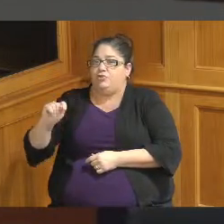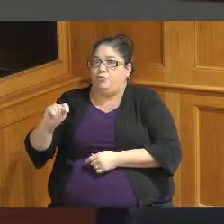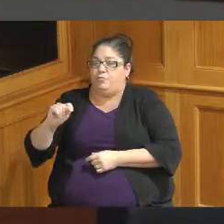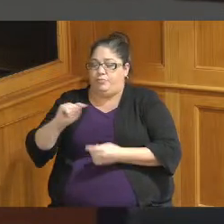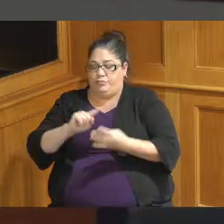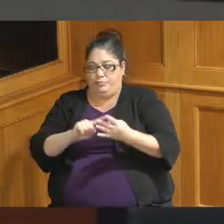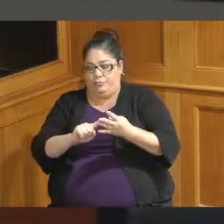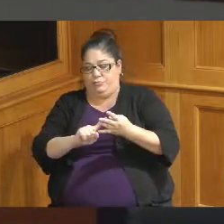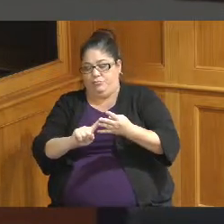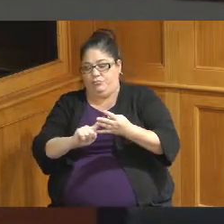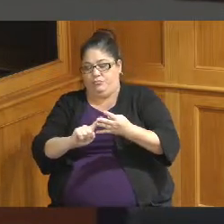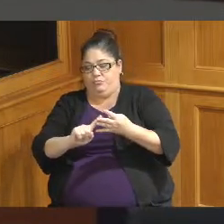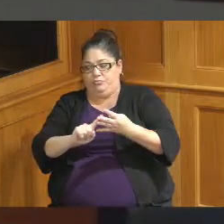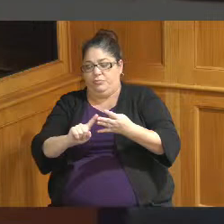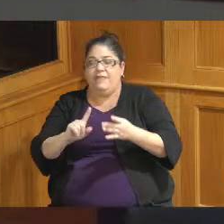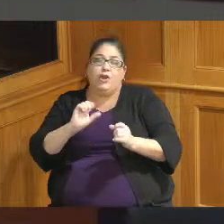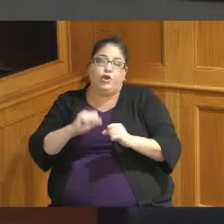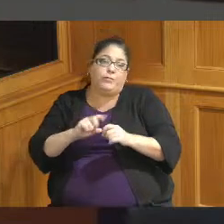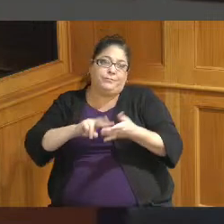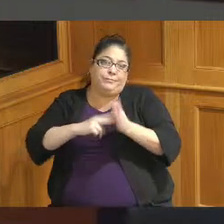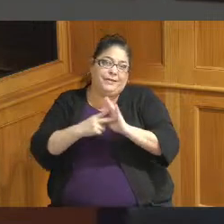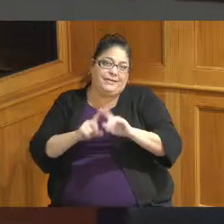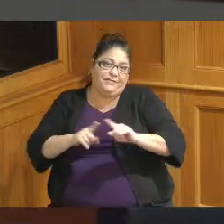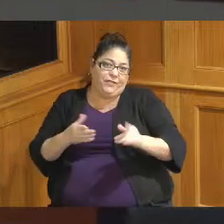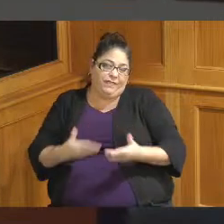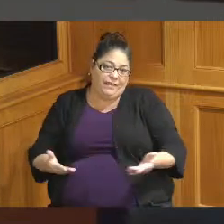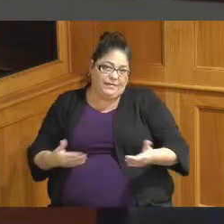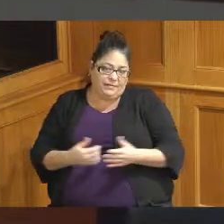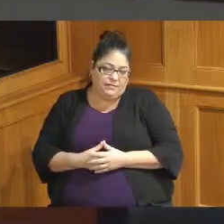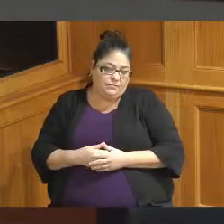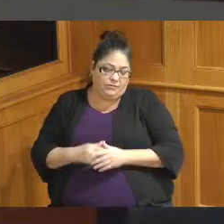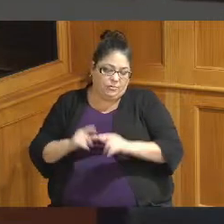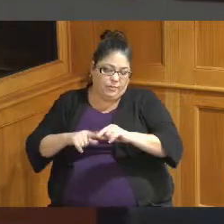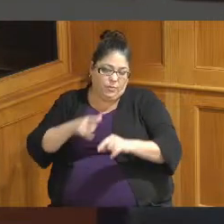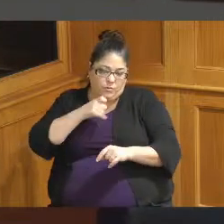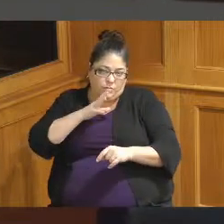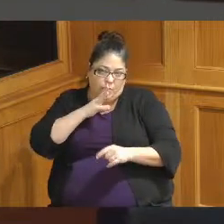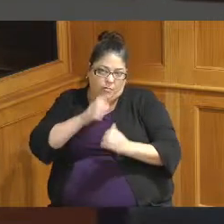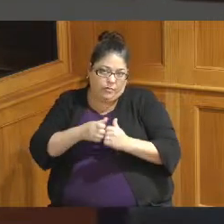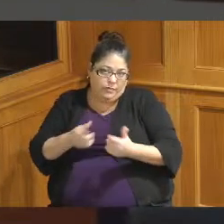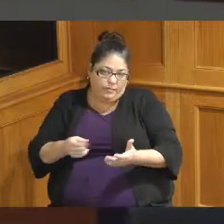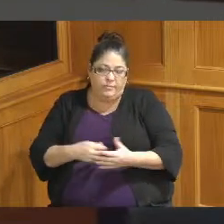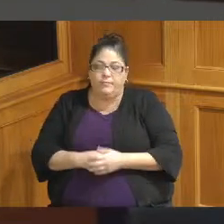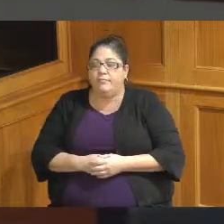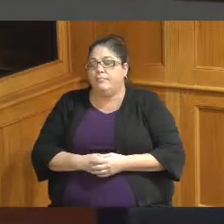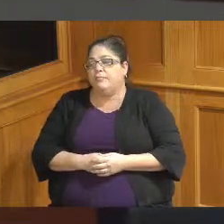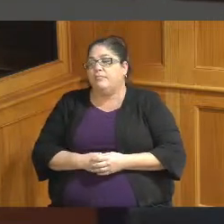things to different different people so the the key is and I think all all three of you have have